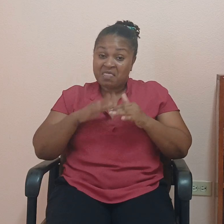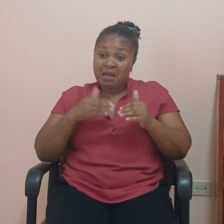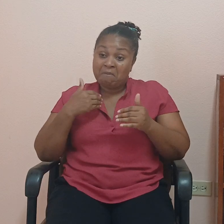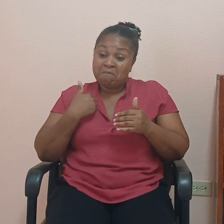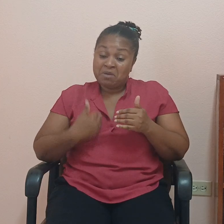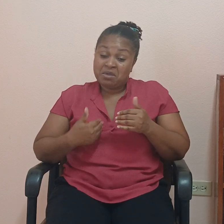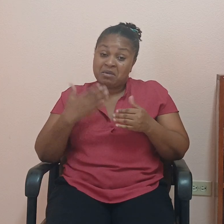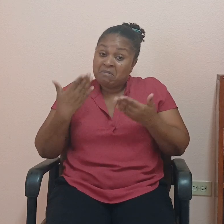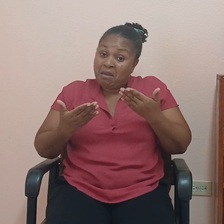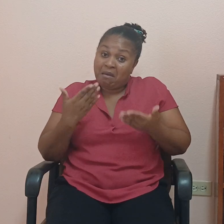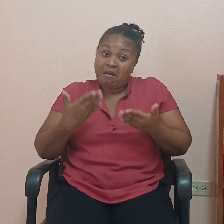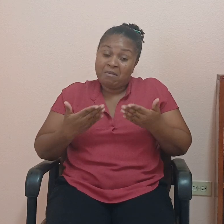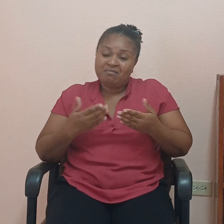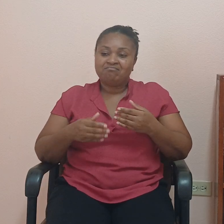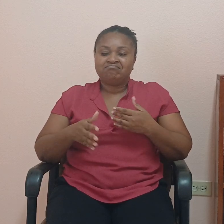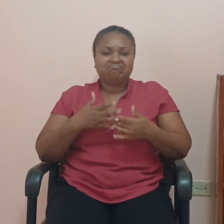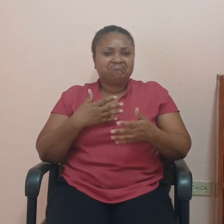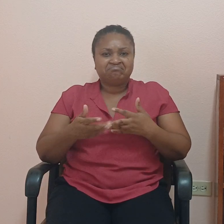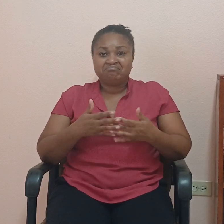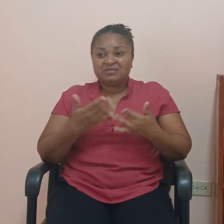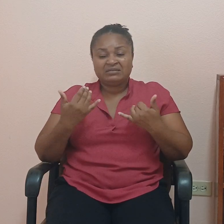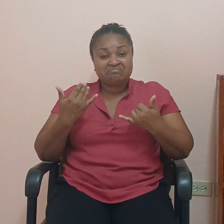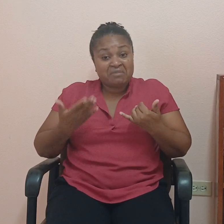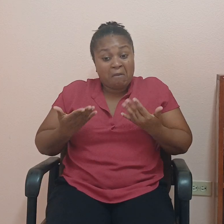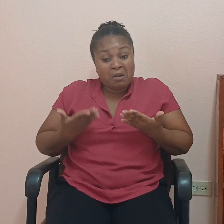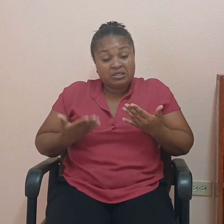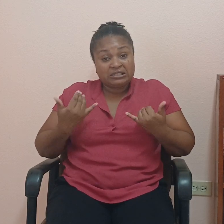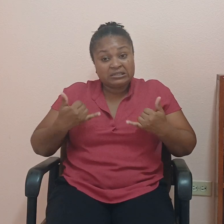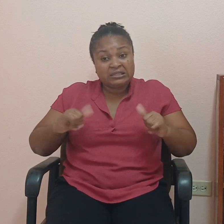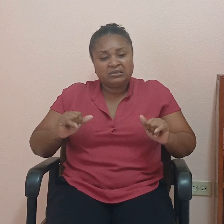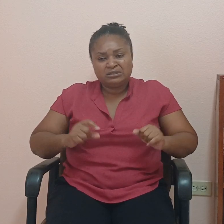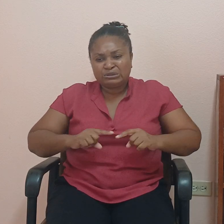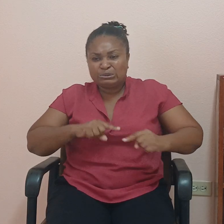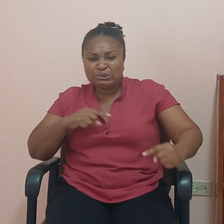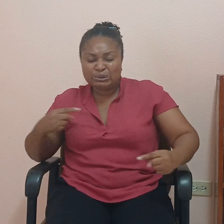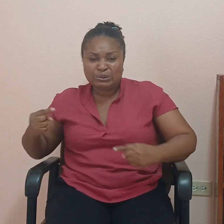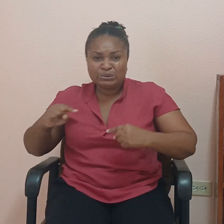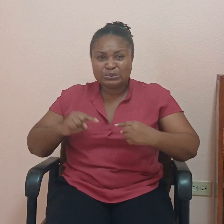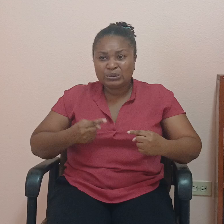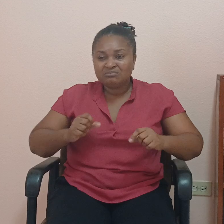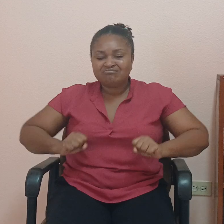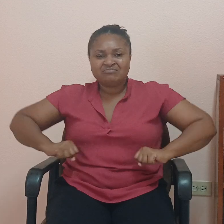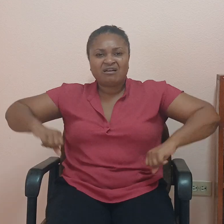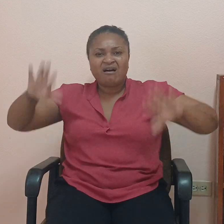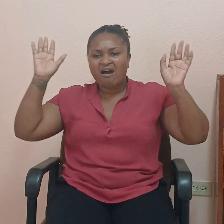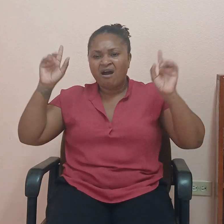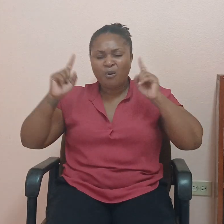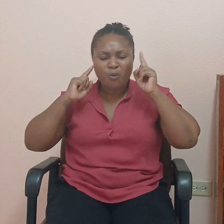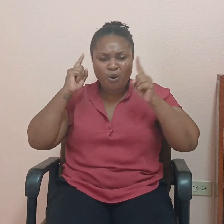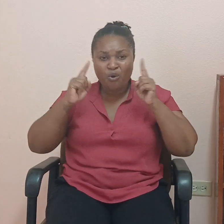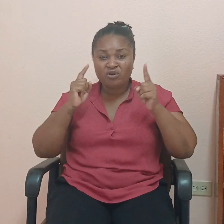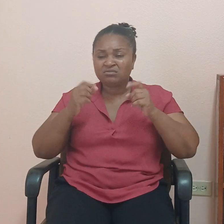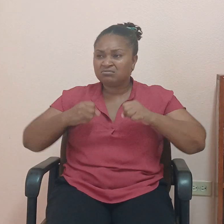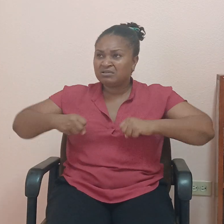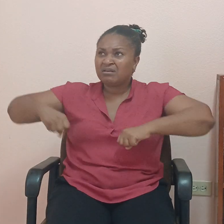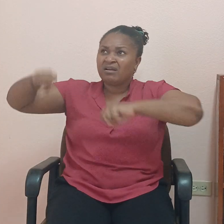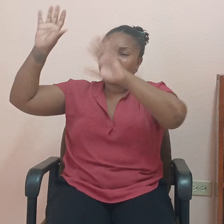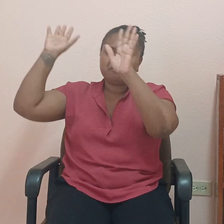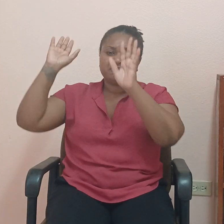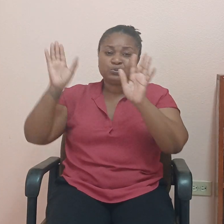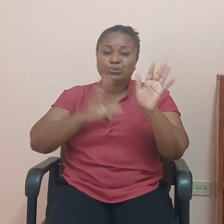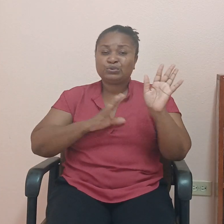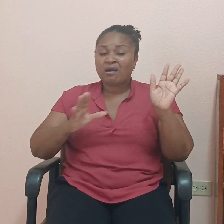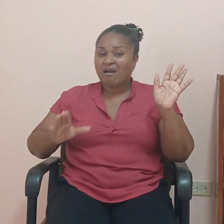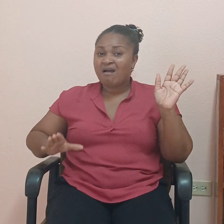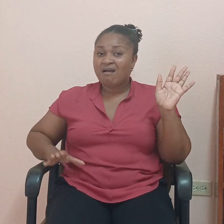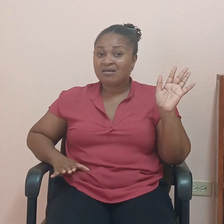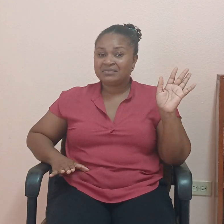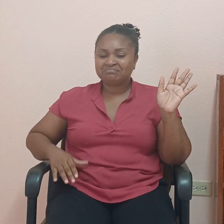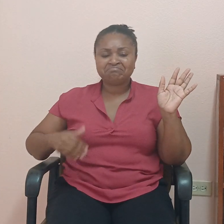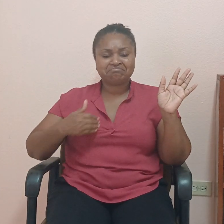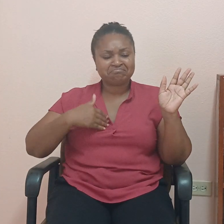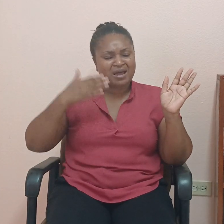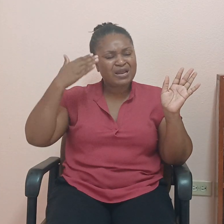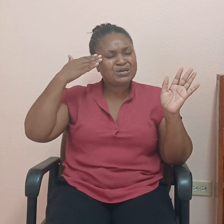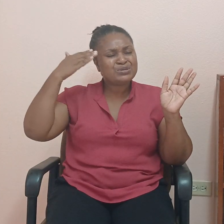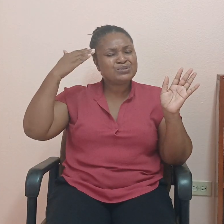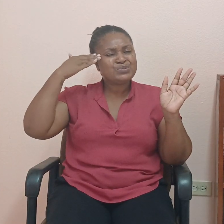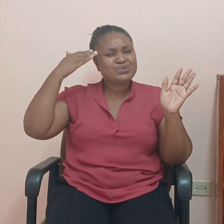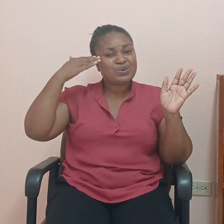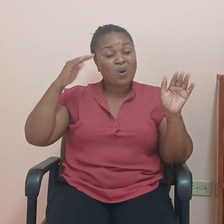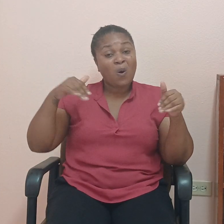YET WE MAY STILL STRUGGLE TO GIVE UP OUR WORRIES TO CHRIST. I KNOW EXACTLY HOW THAT FEELS